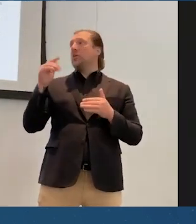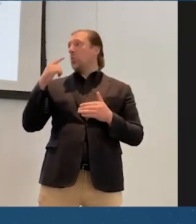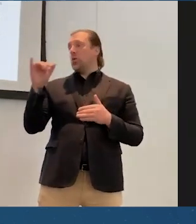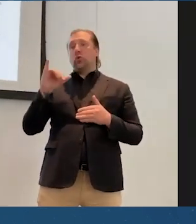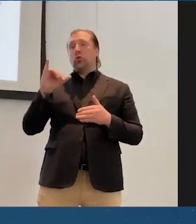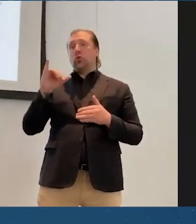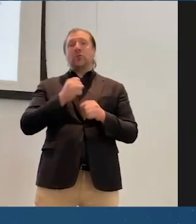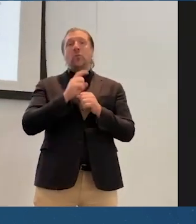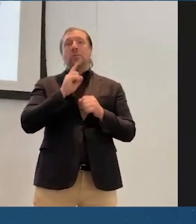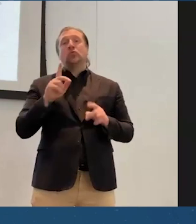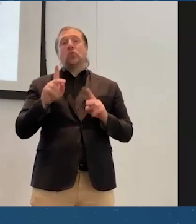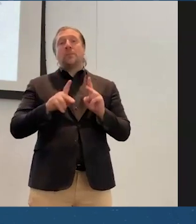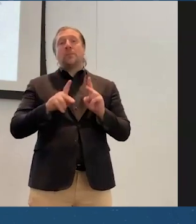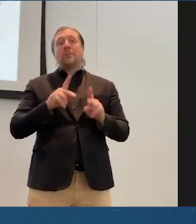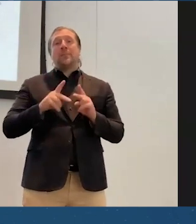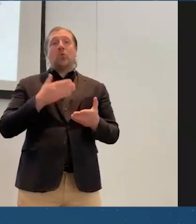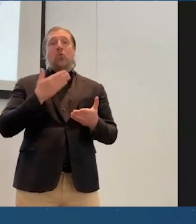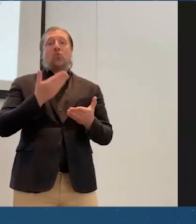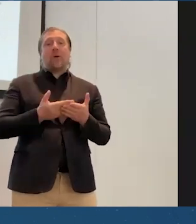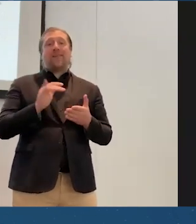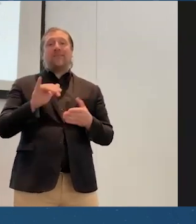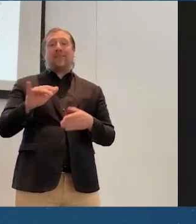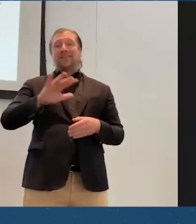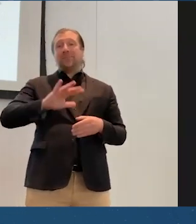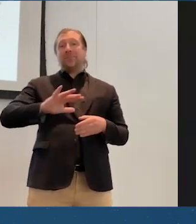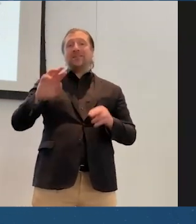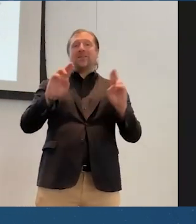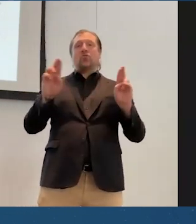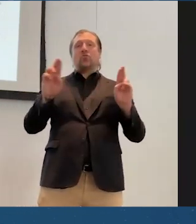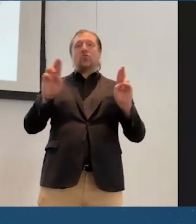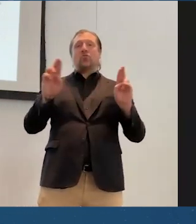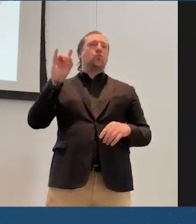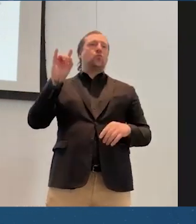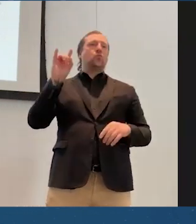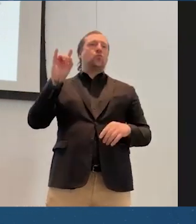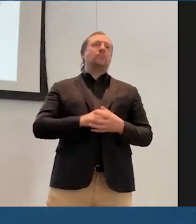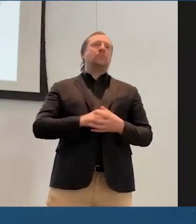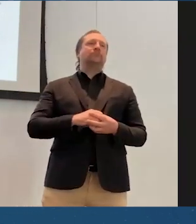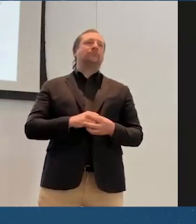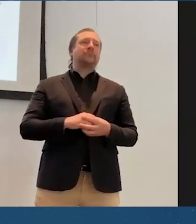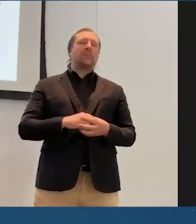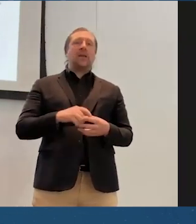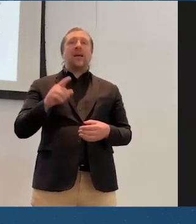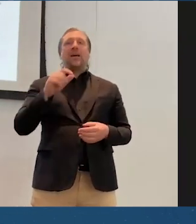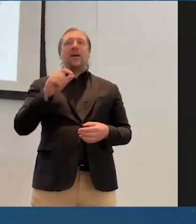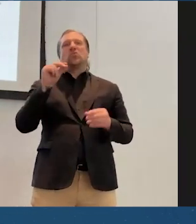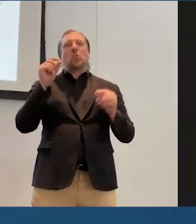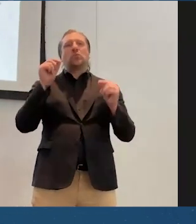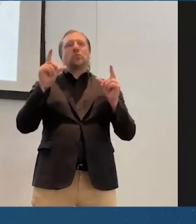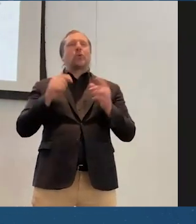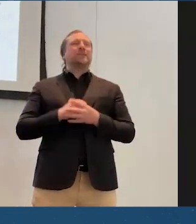and making sure when people arrive in the space, they're ready to rock, and there are no surprises.